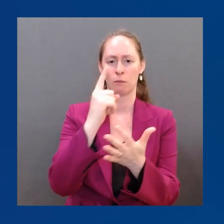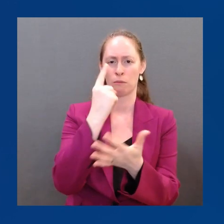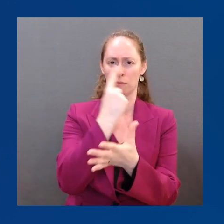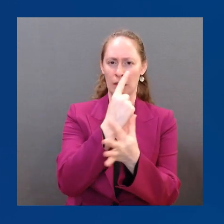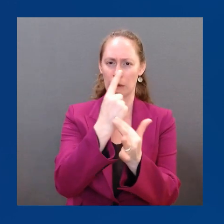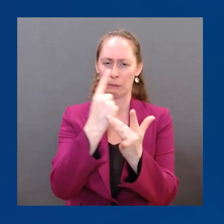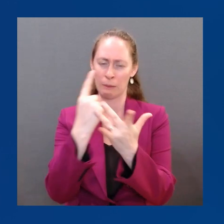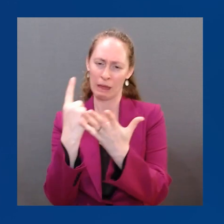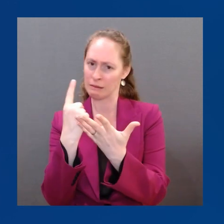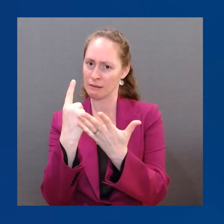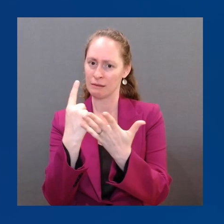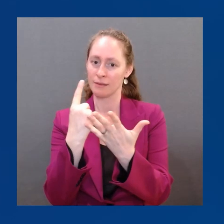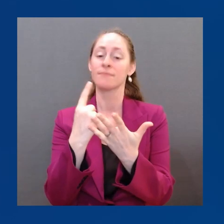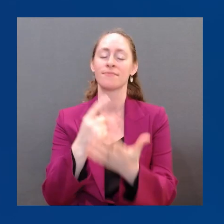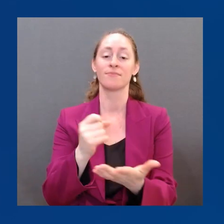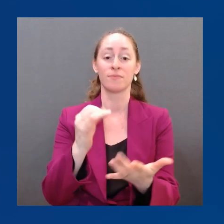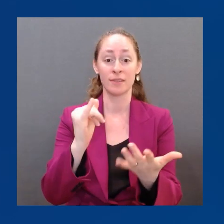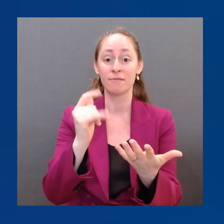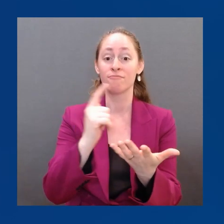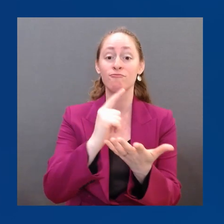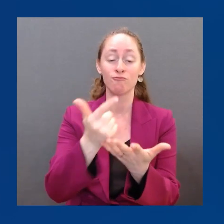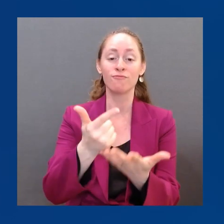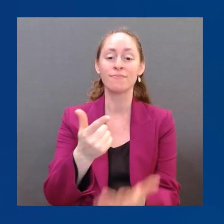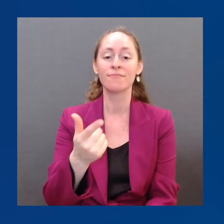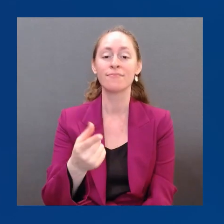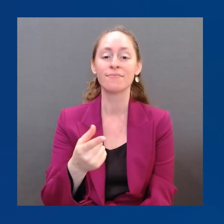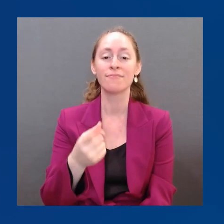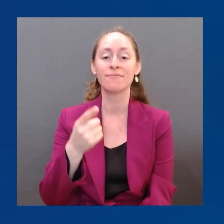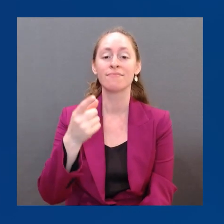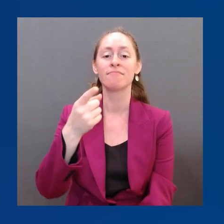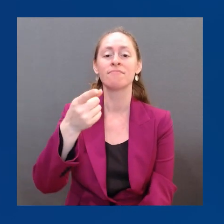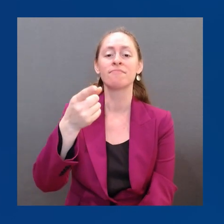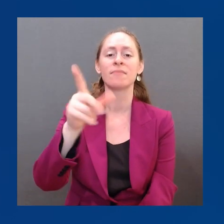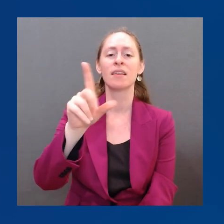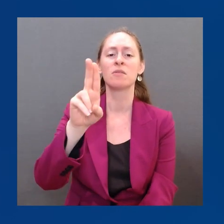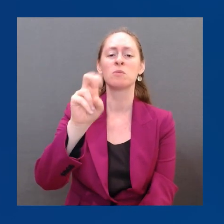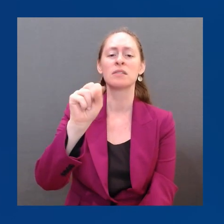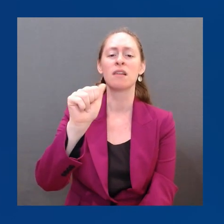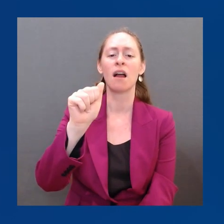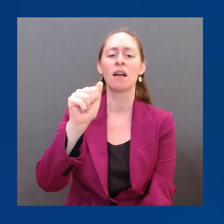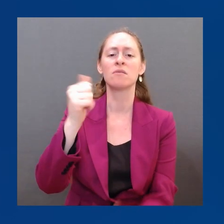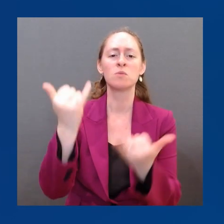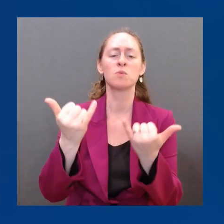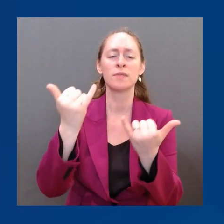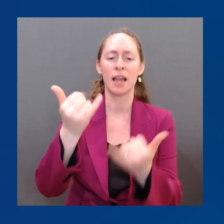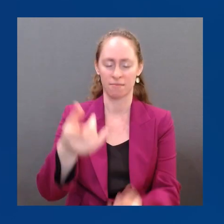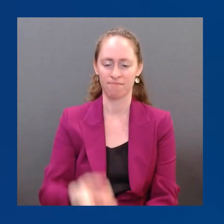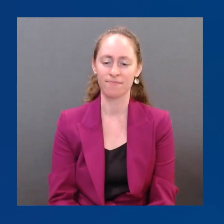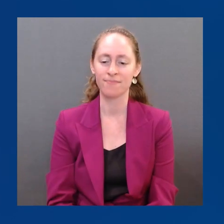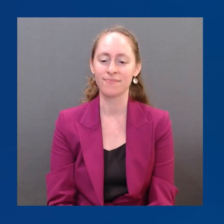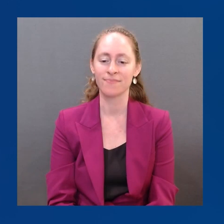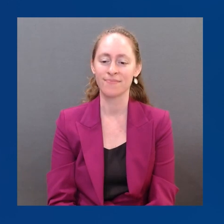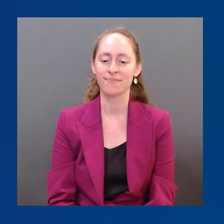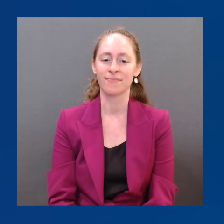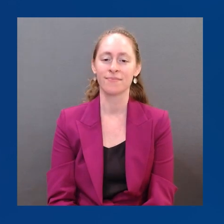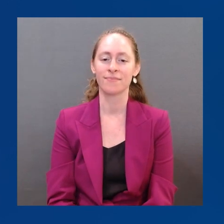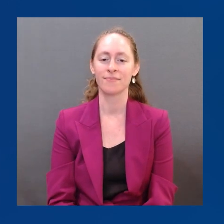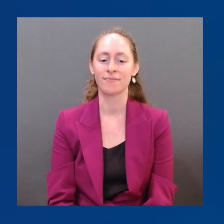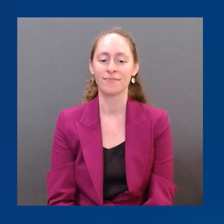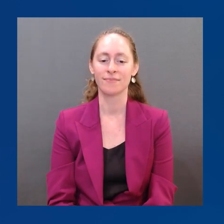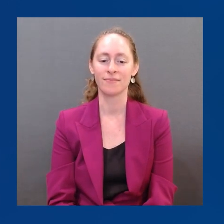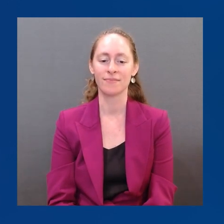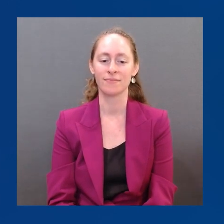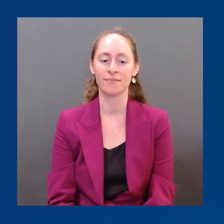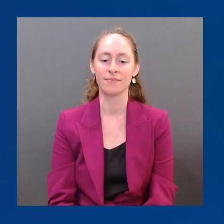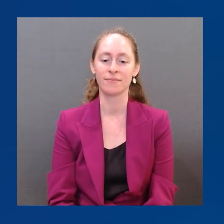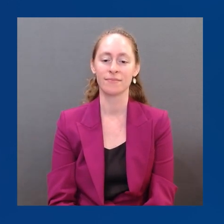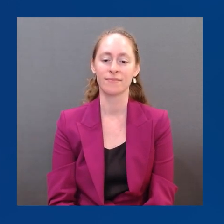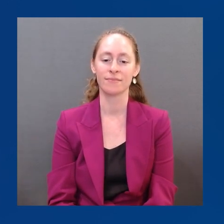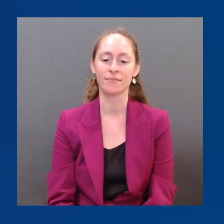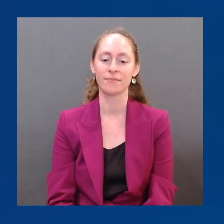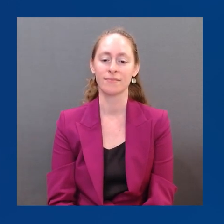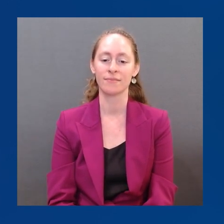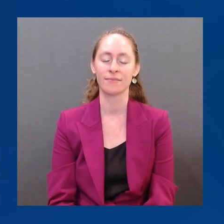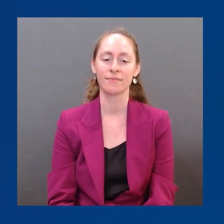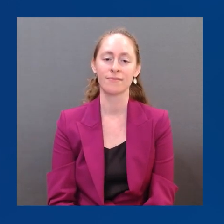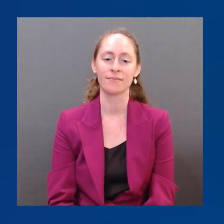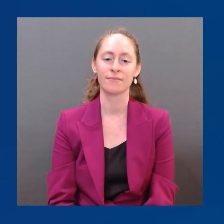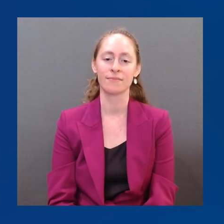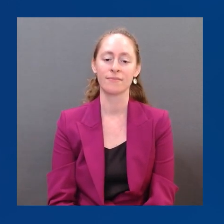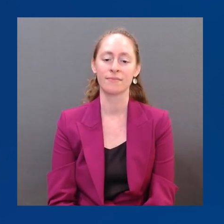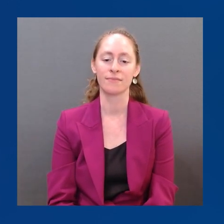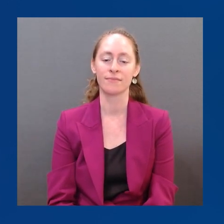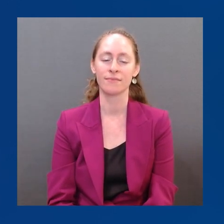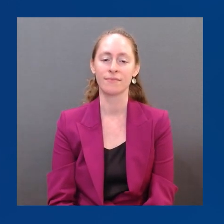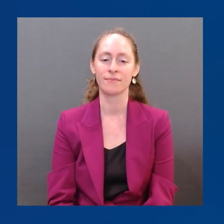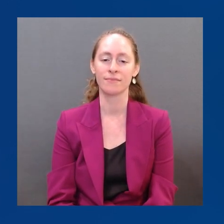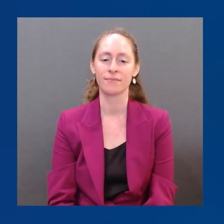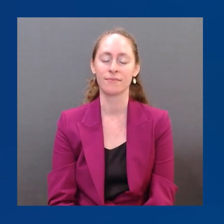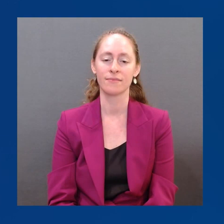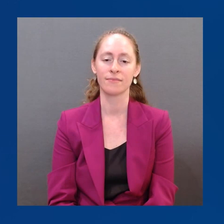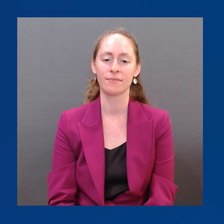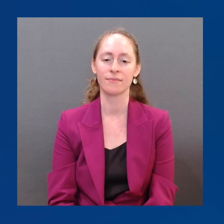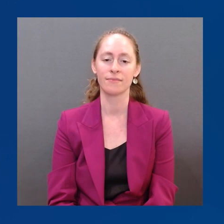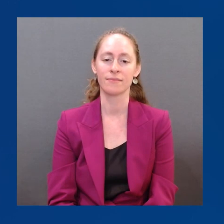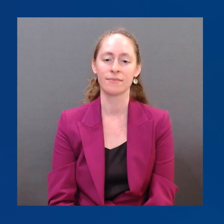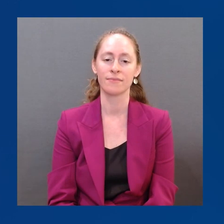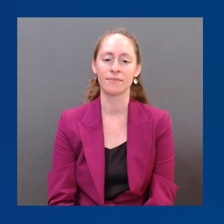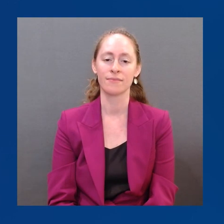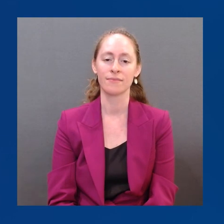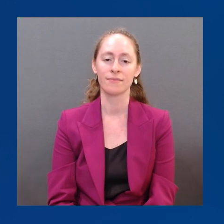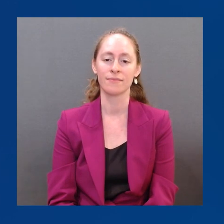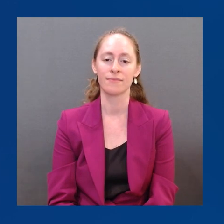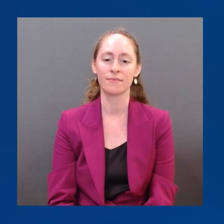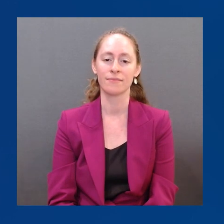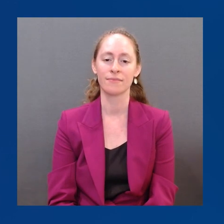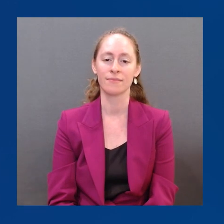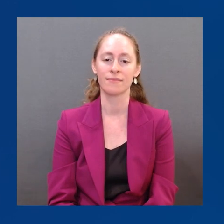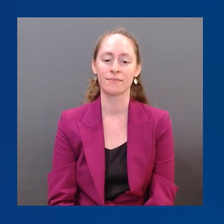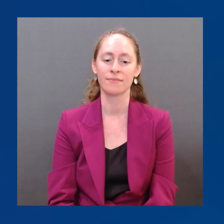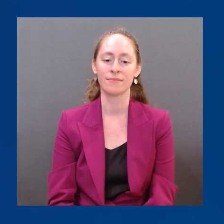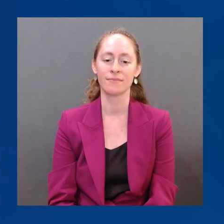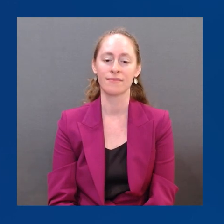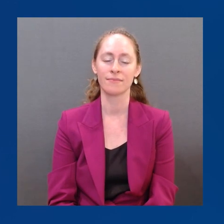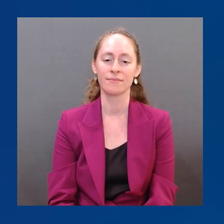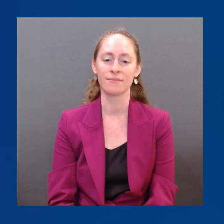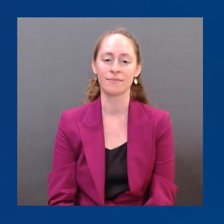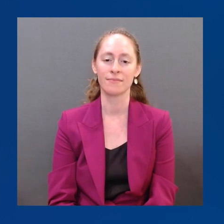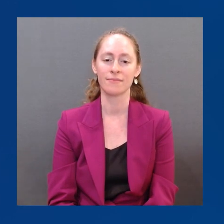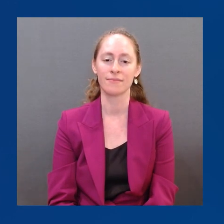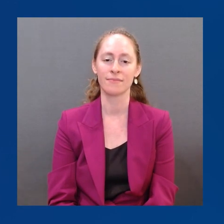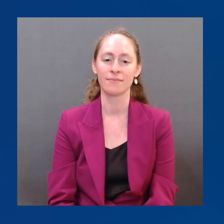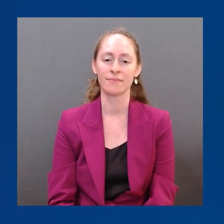Dr. Jha: I don't know if Liz is asking a question.